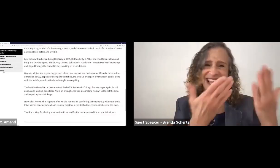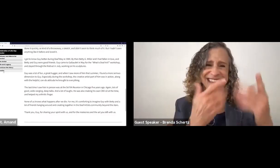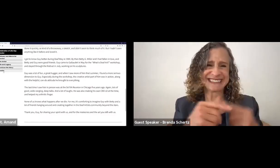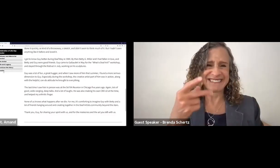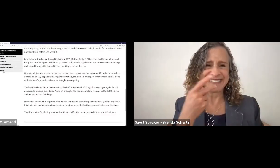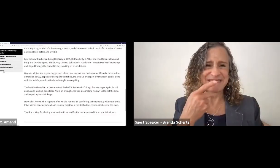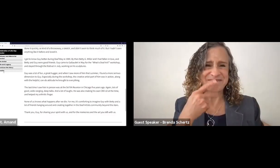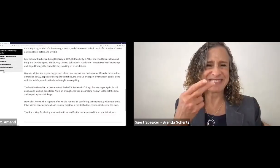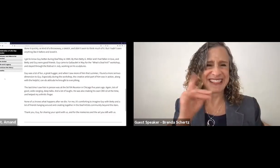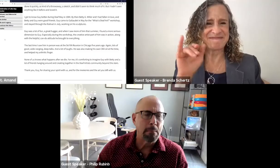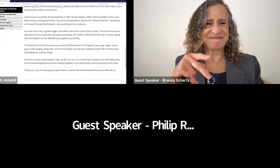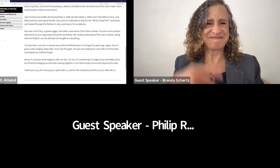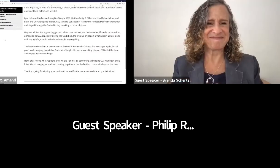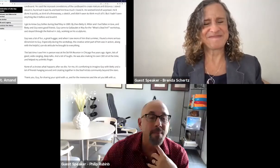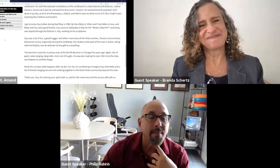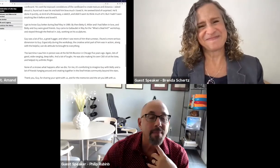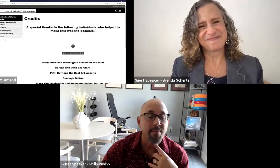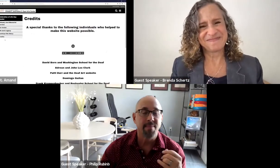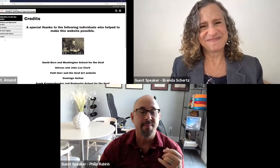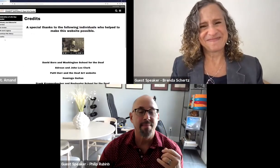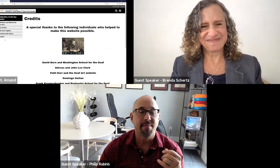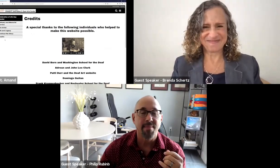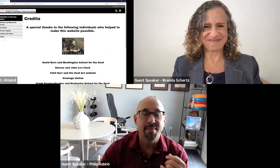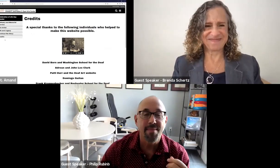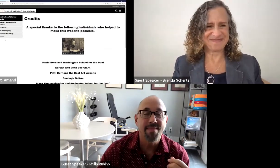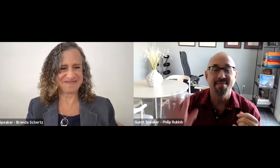so, yeah. Thank you so much, and back to Philip.